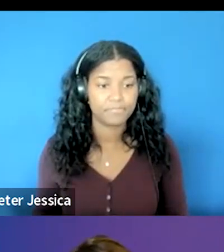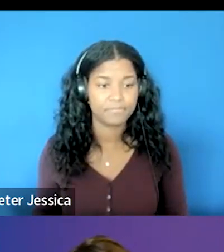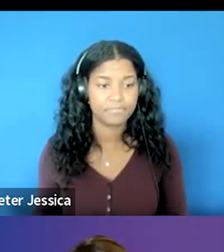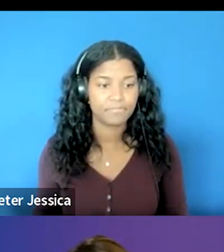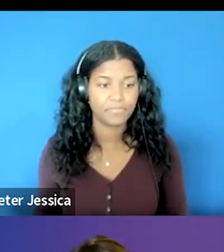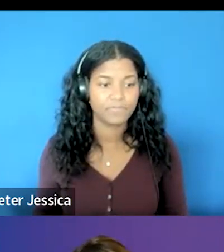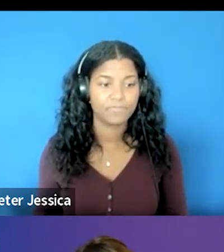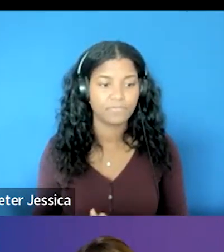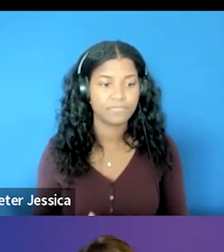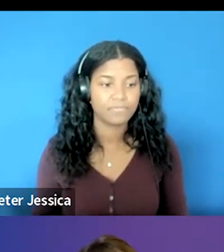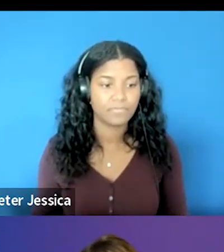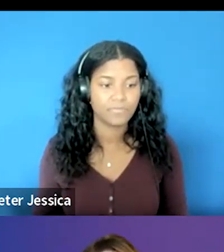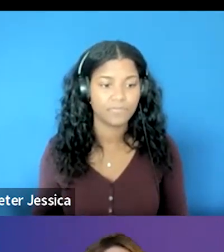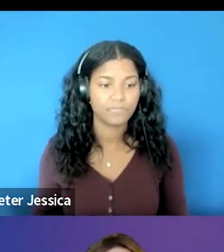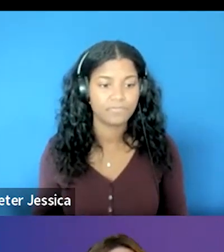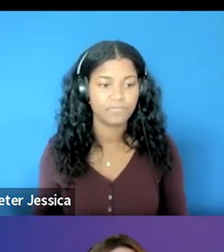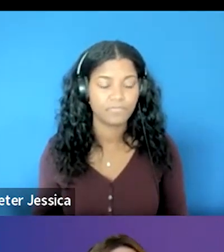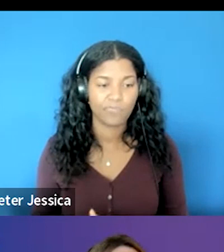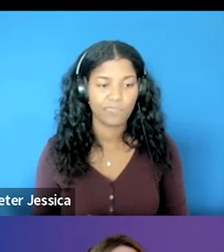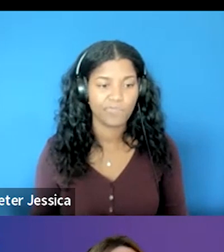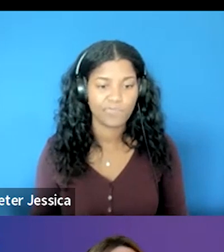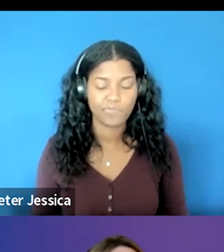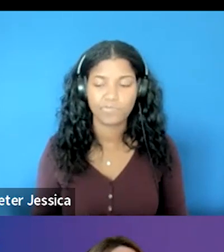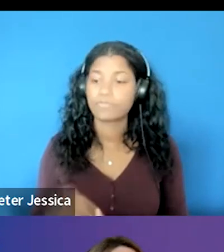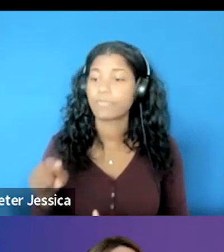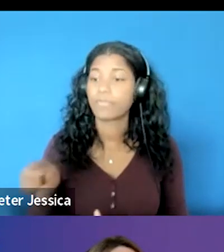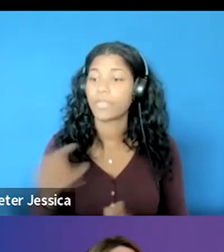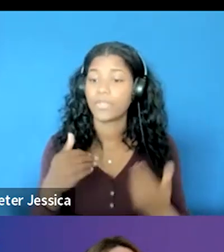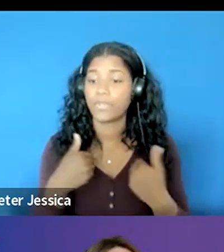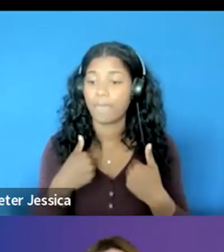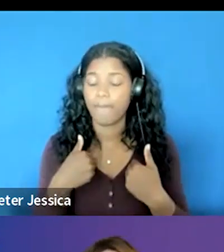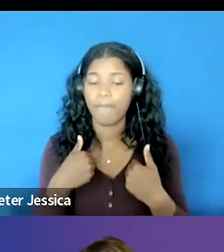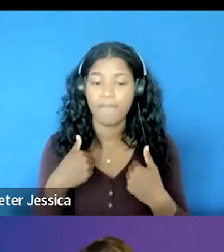Is there any, while we're awaiting questions, do you all have any, do you have so many